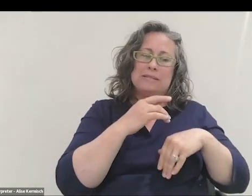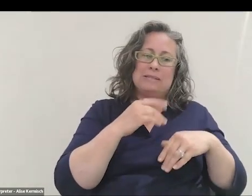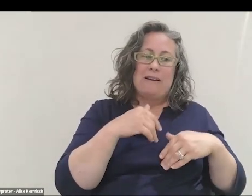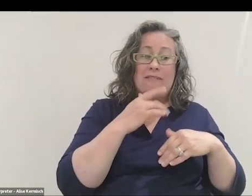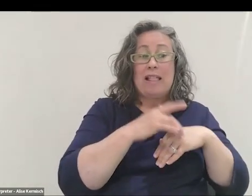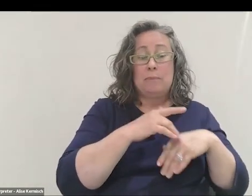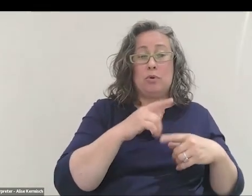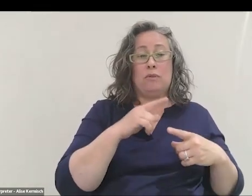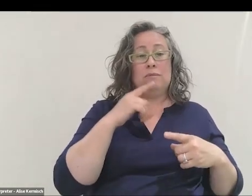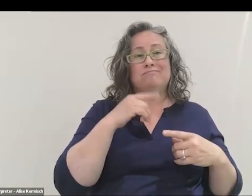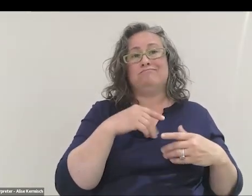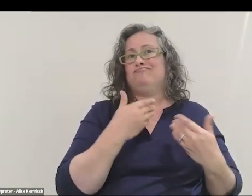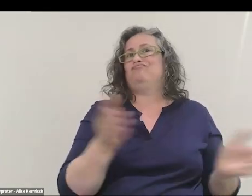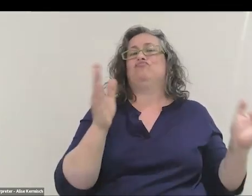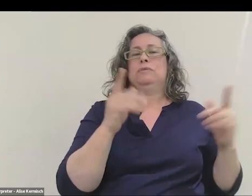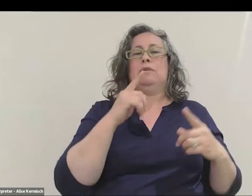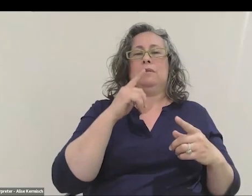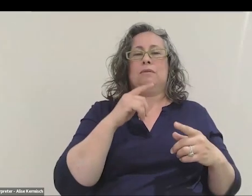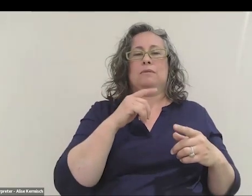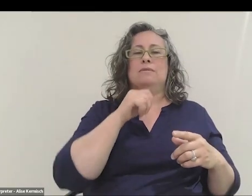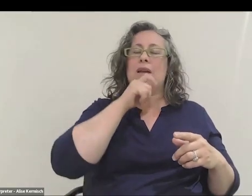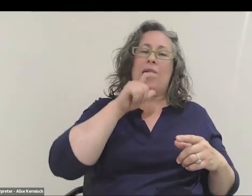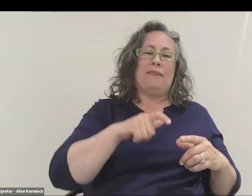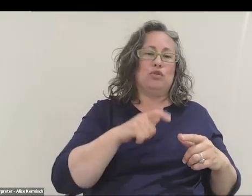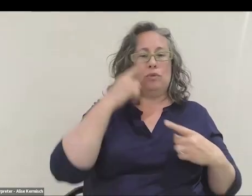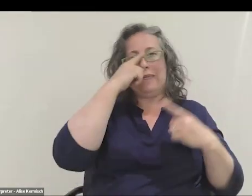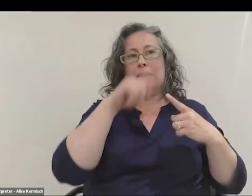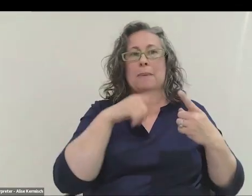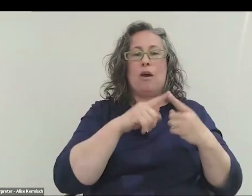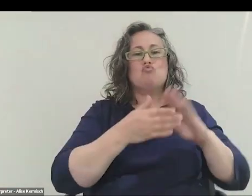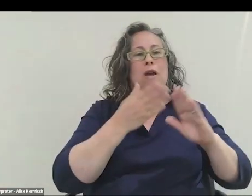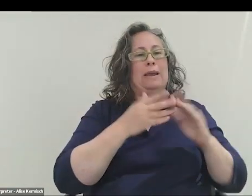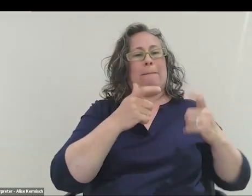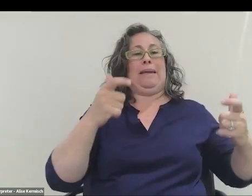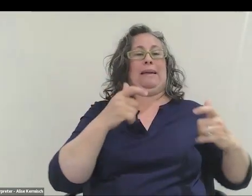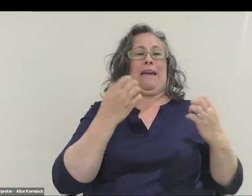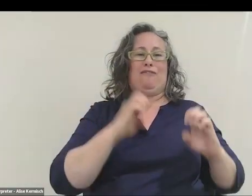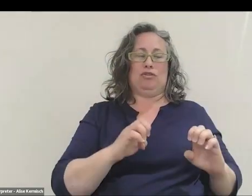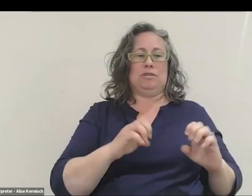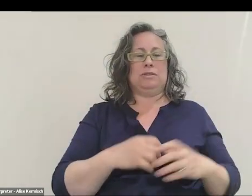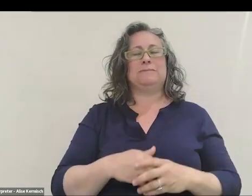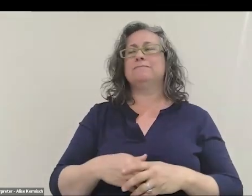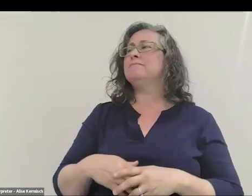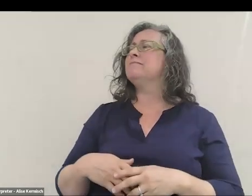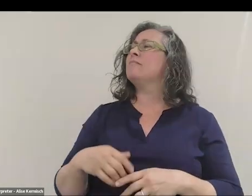We don't have to think about running these huge efforts. Absolutely. Rosalba asks,